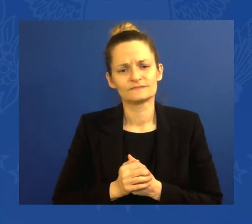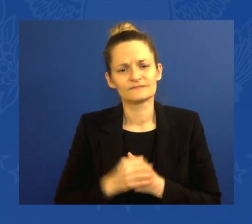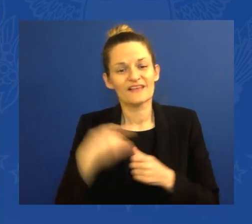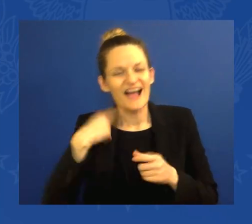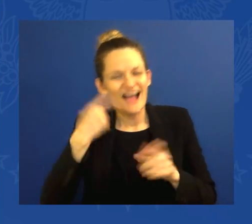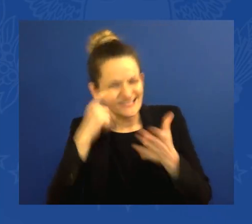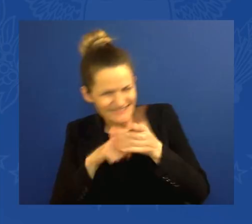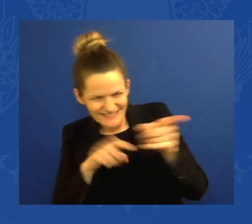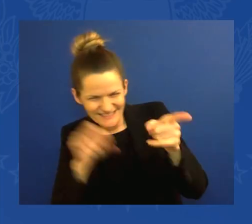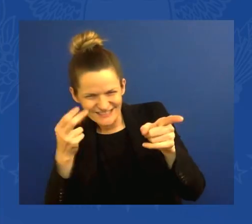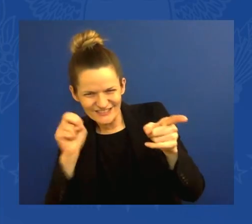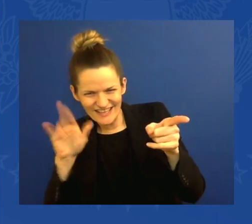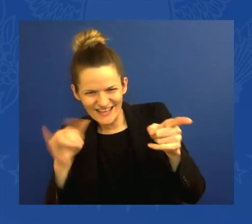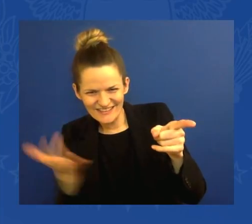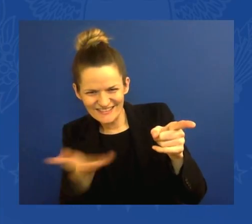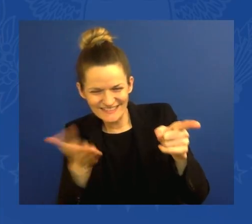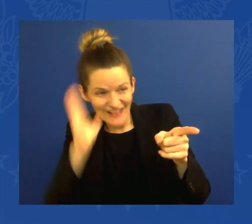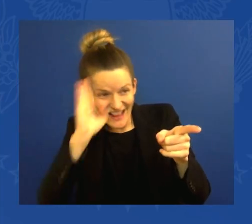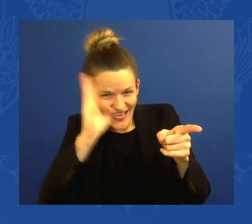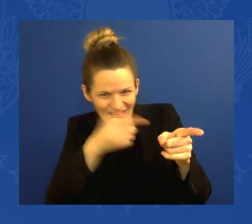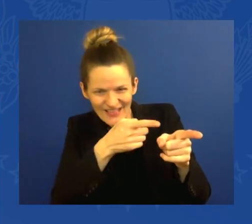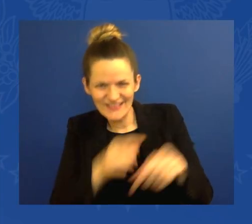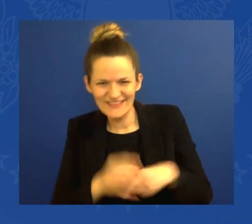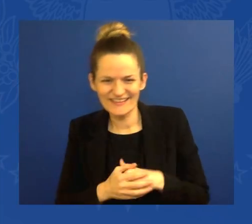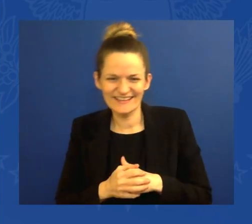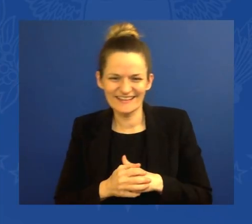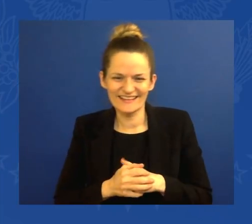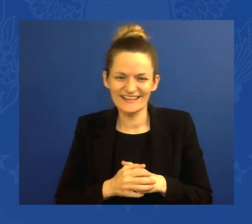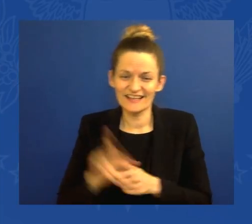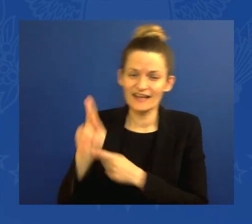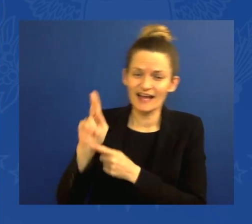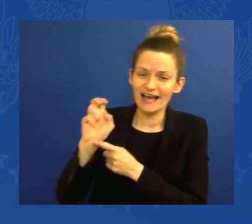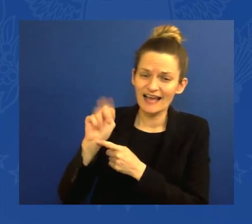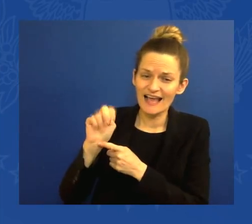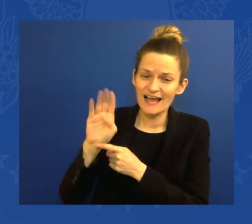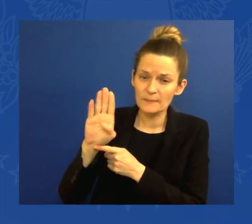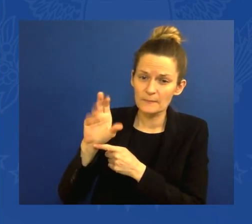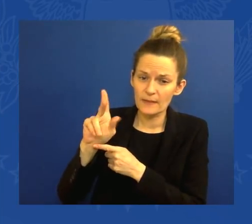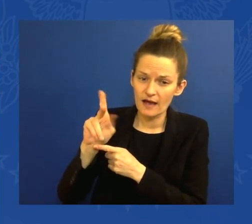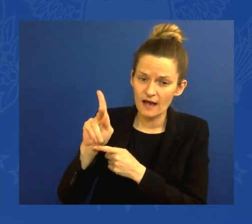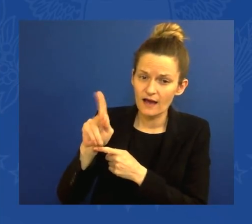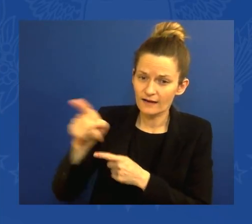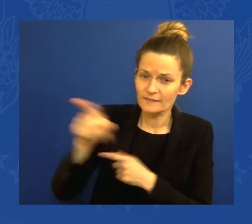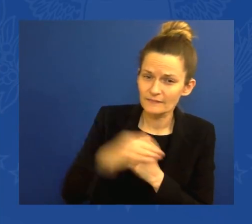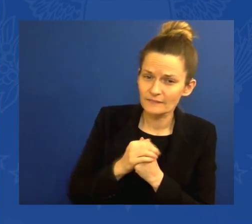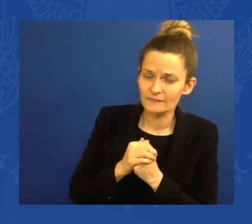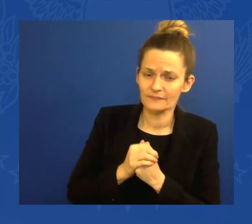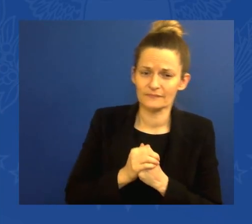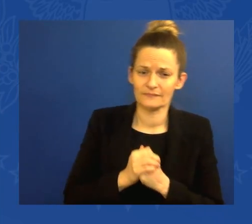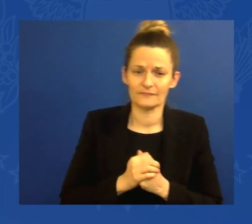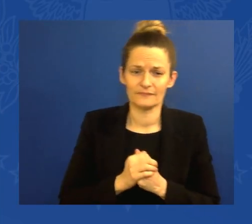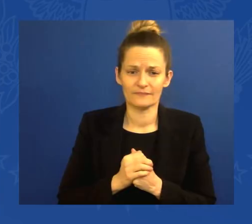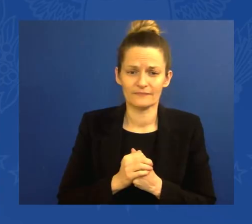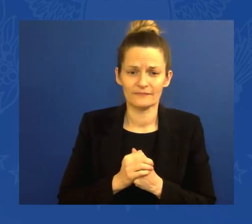Morgan Griffith, Pramila Jayapal, where are you? Where is she? There you are. Good to see you.